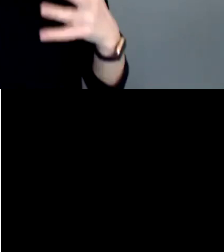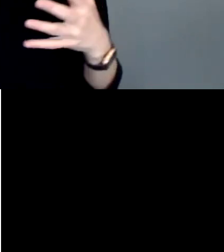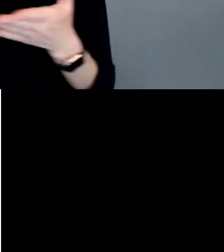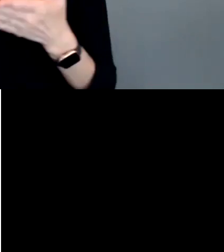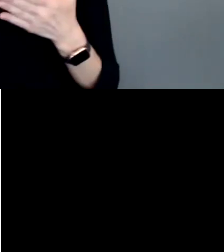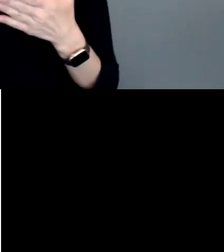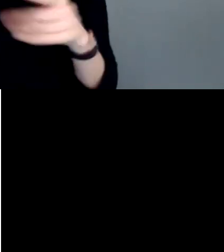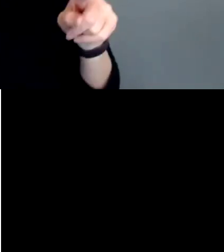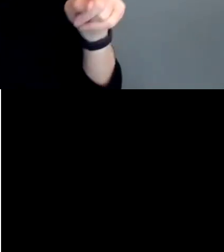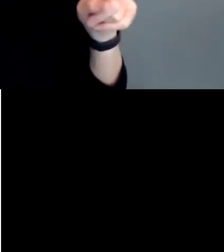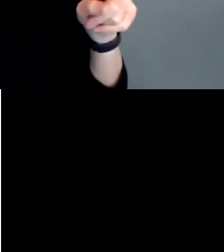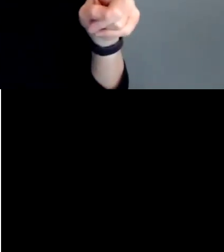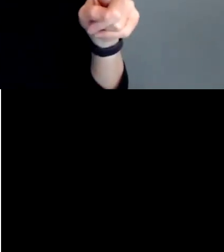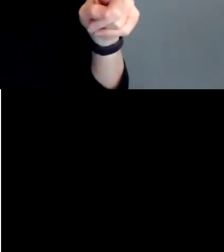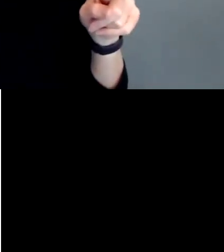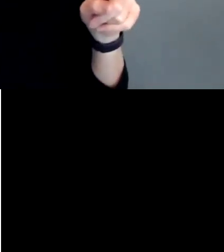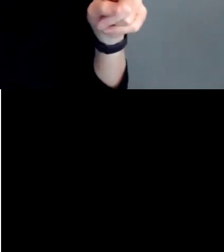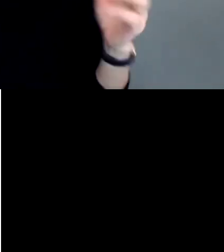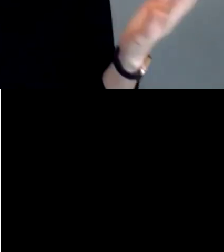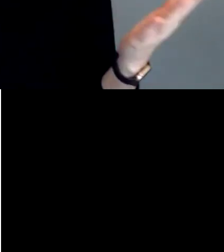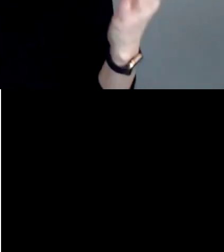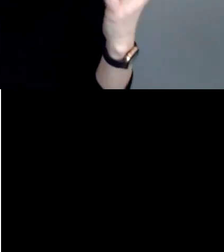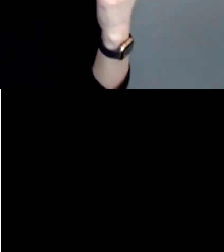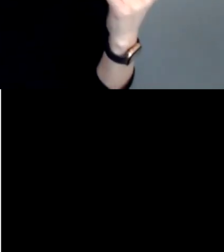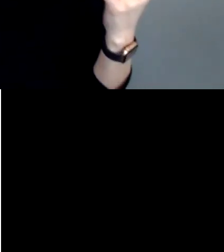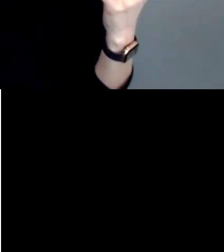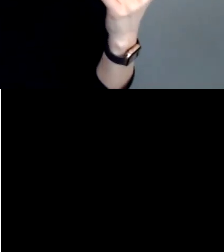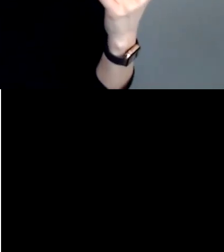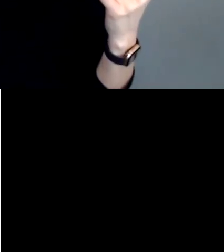this very thing right now, and that is a very growing